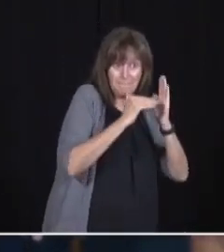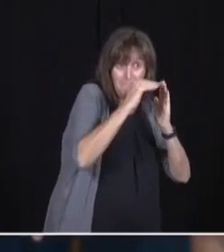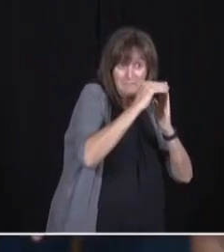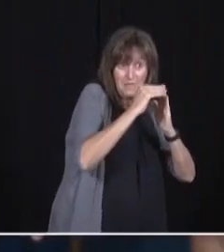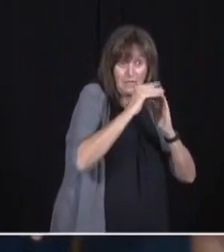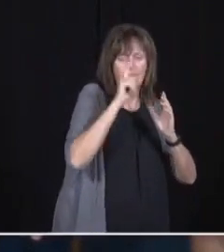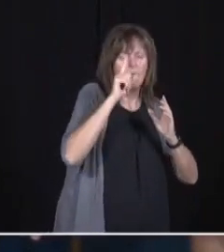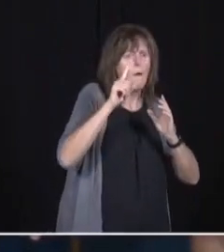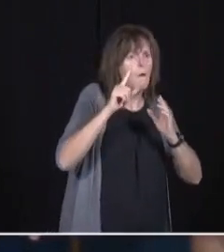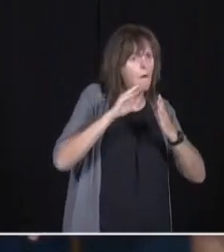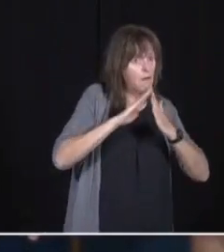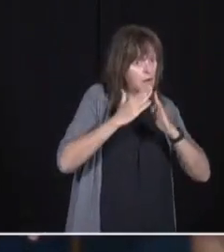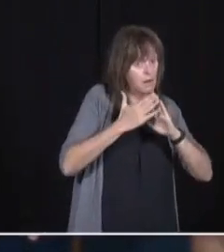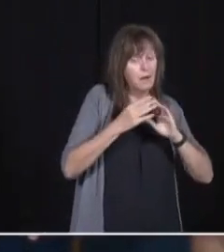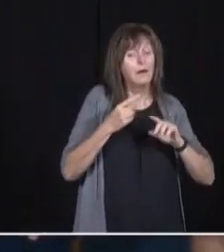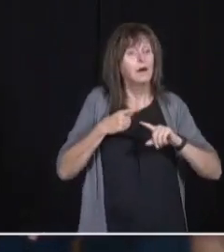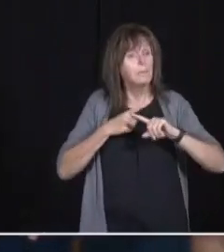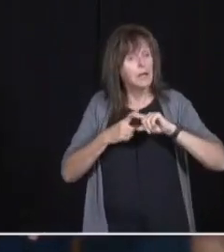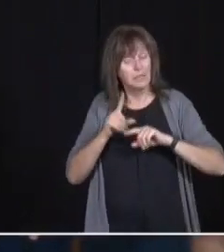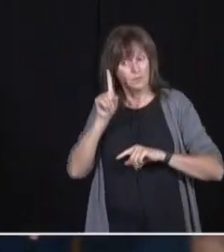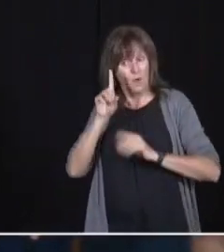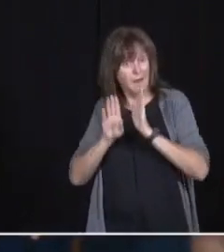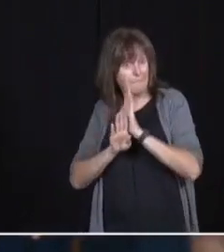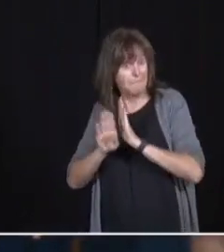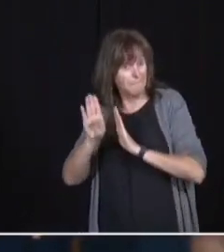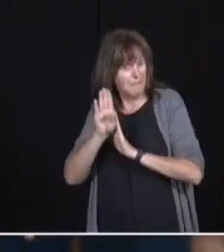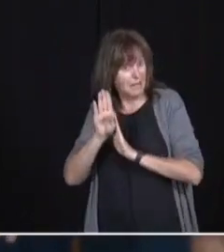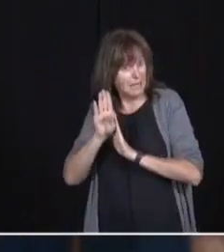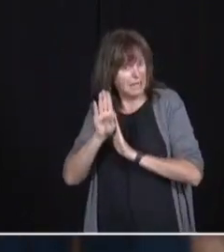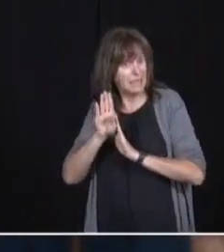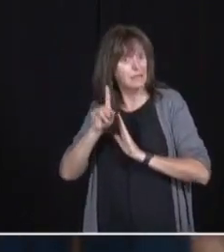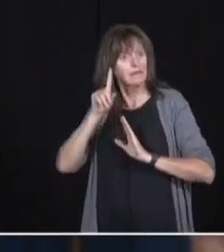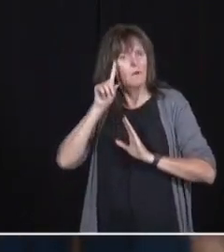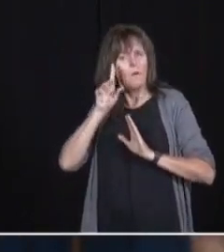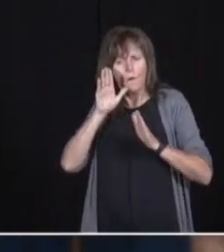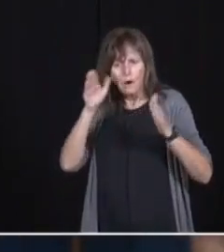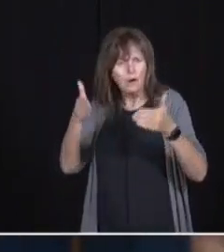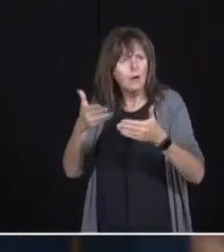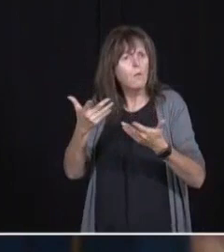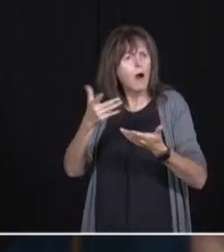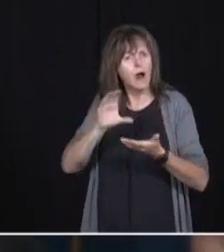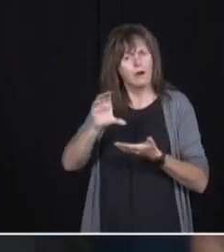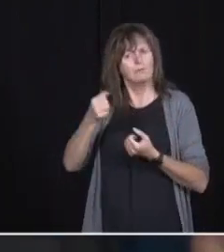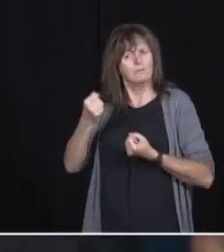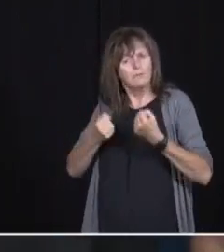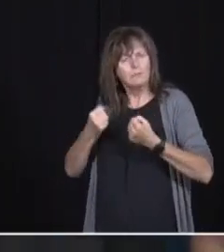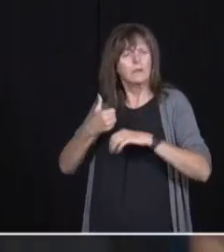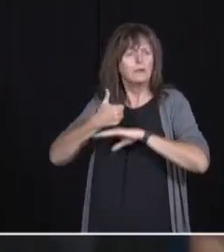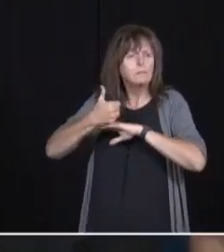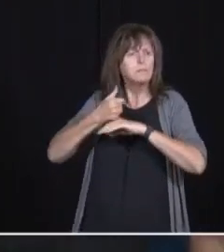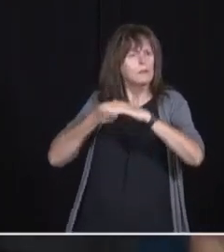federal contribution which will be the $777 million for municipal and also the one billion-dollar comes from the portion that is going to Ontario.